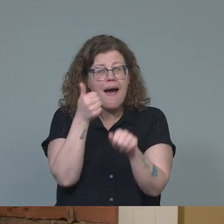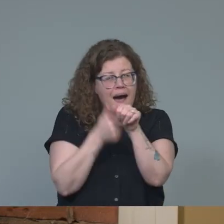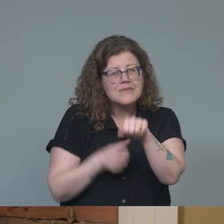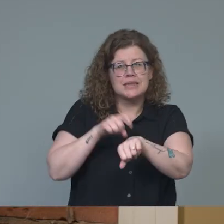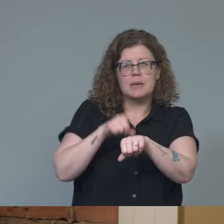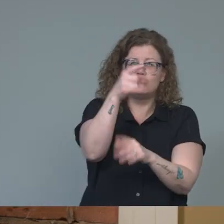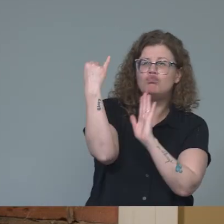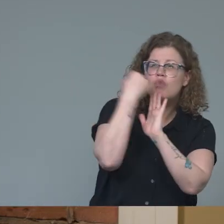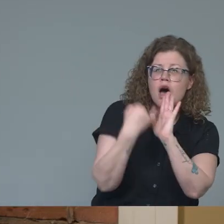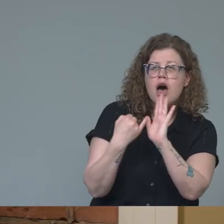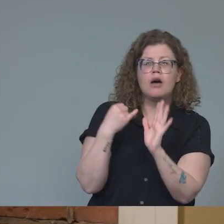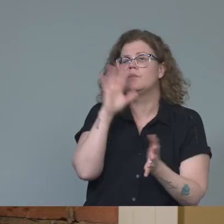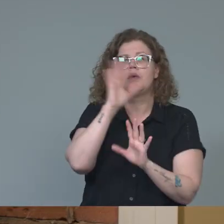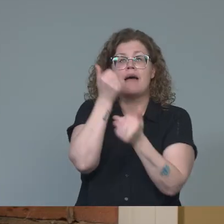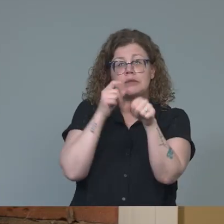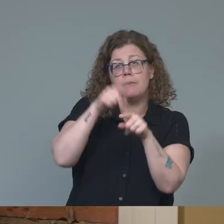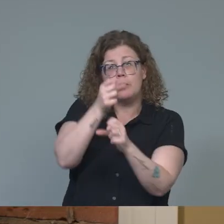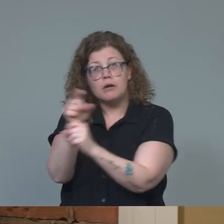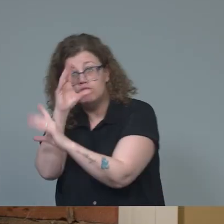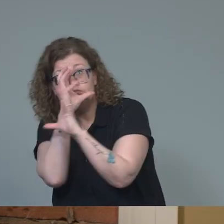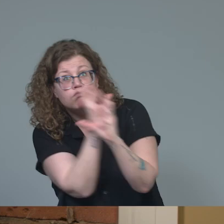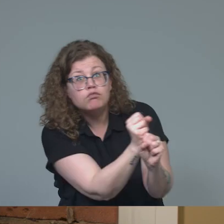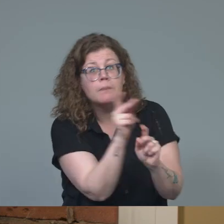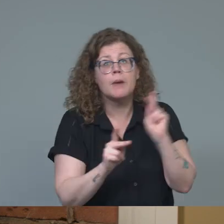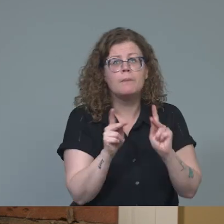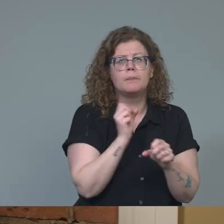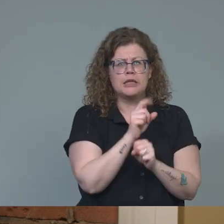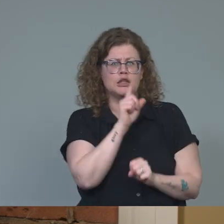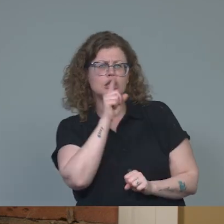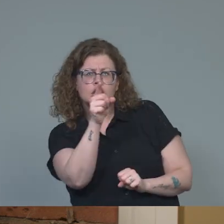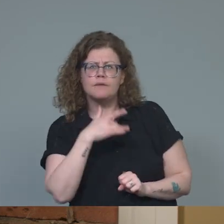in as a part of your process, really, what you're looking for as an artist is to find